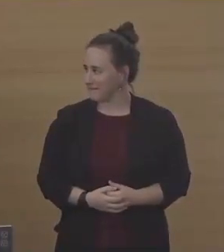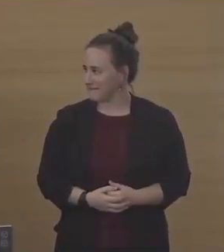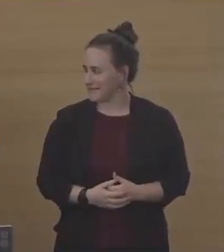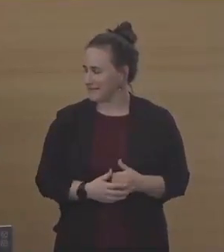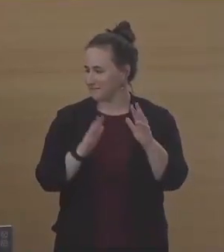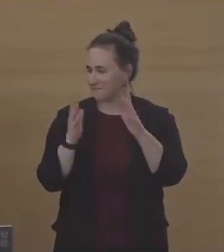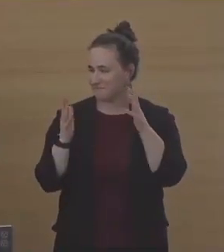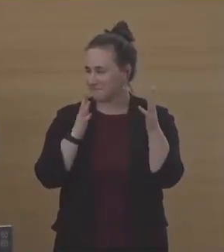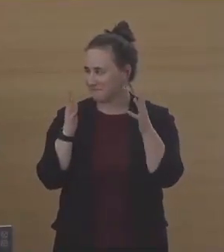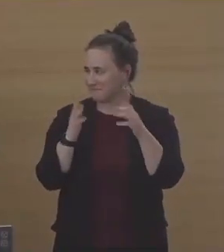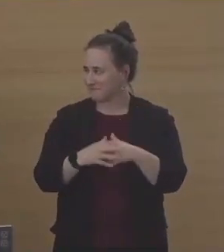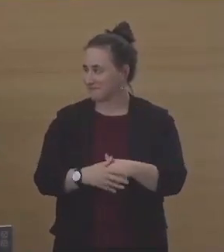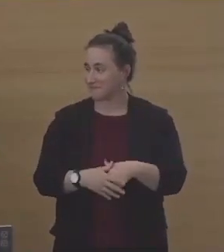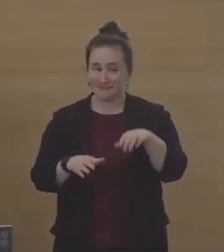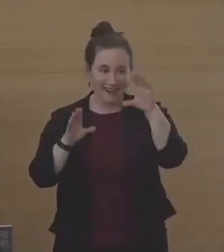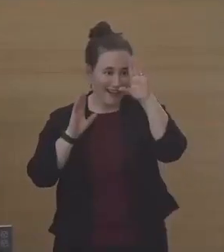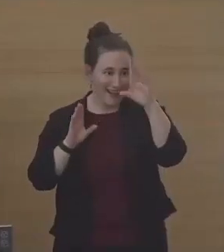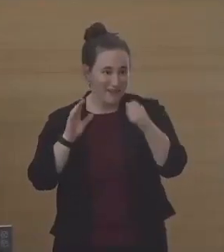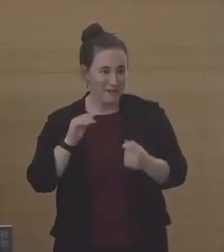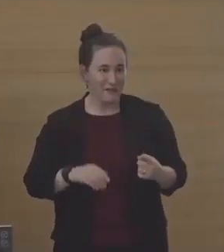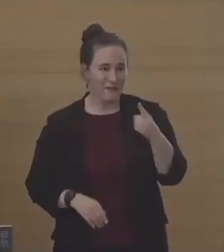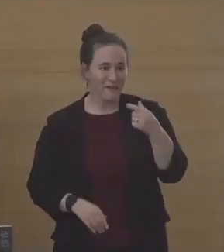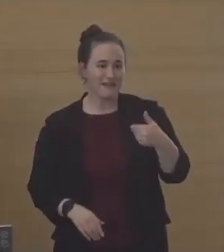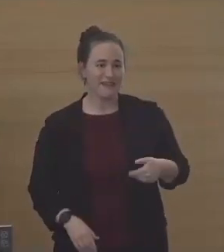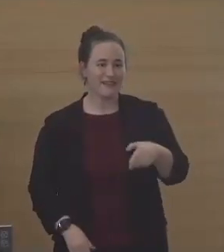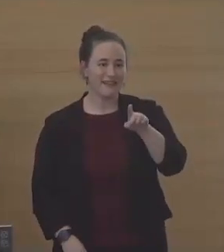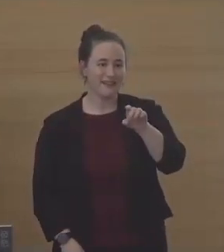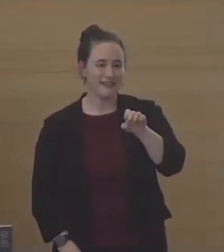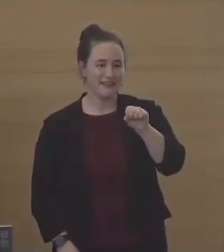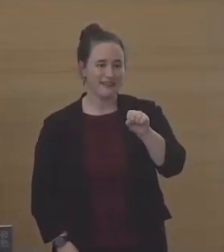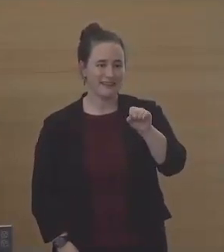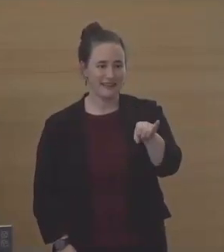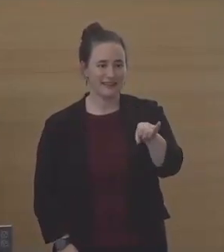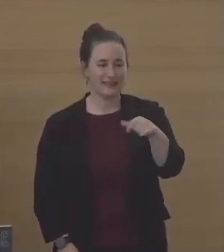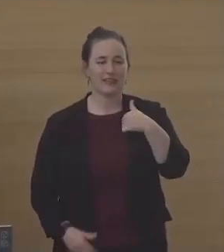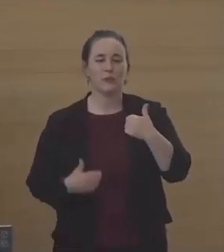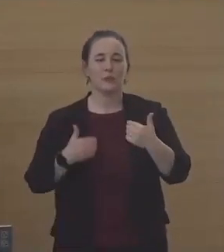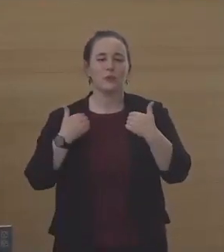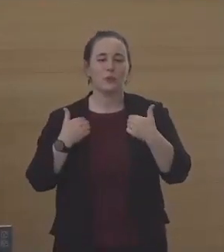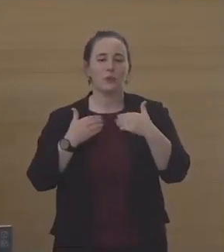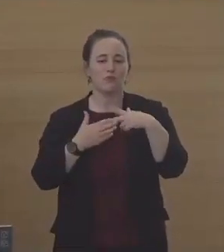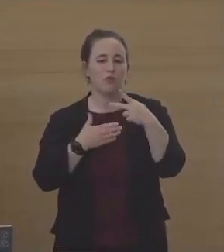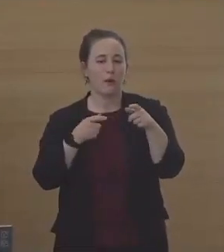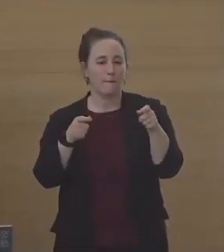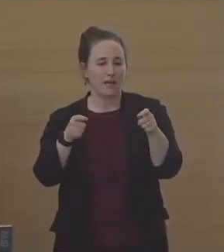Hi, everyone. My name is Desiree. I'm the Youth Program manager at Easter Seals, Massachusetts,